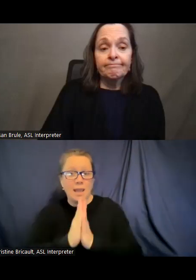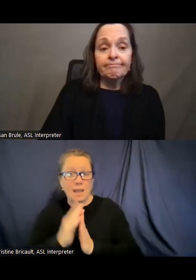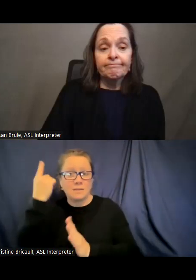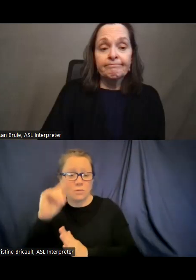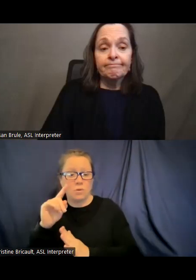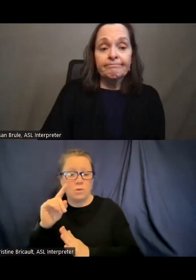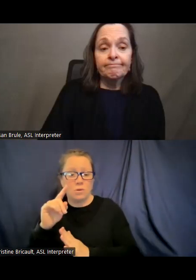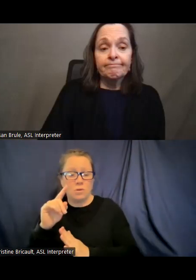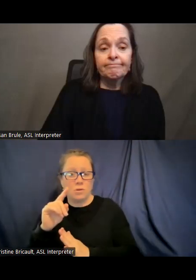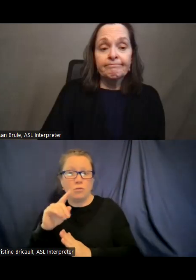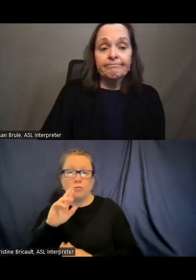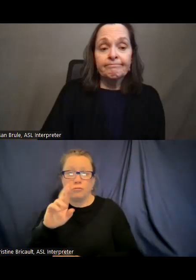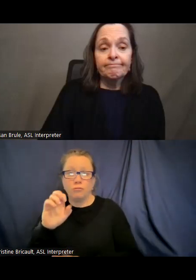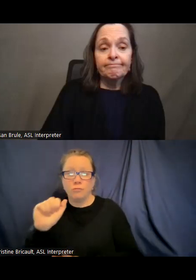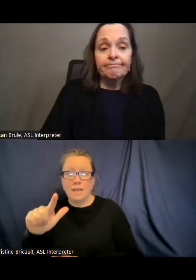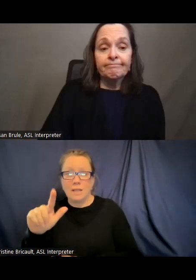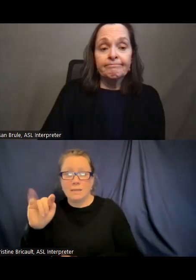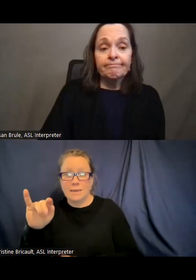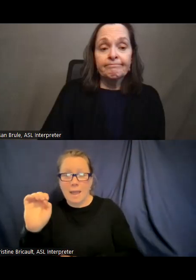real-time transcription, that you get it -- from